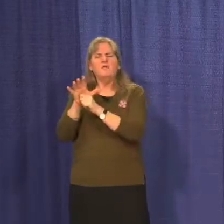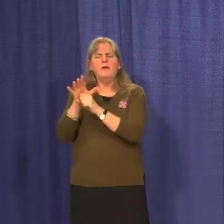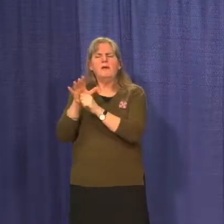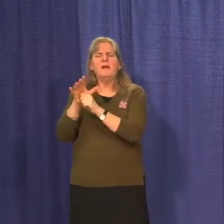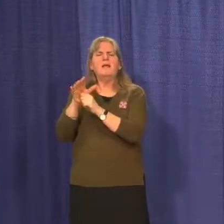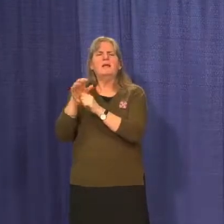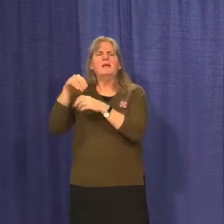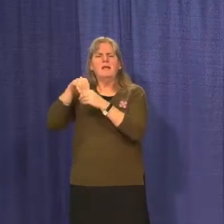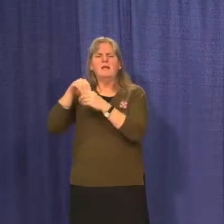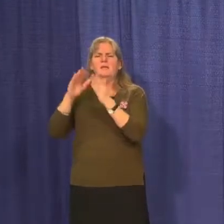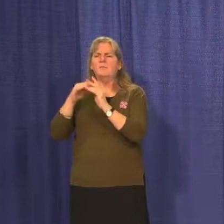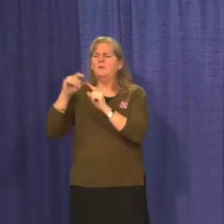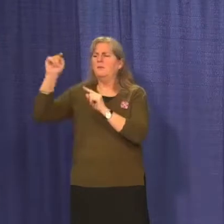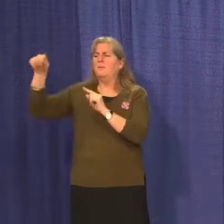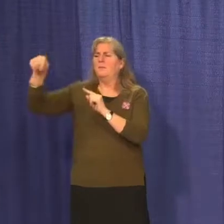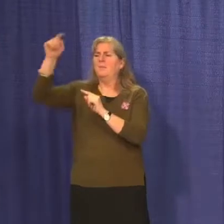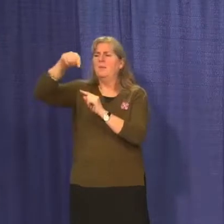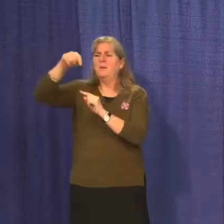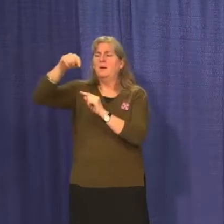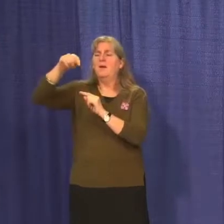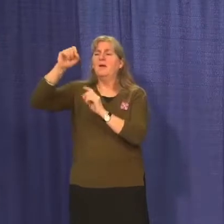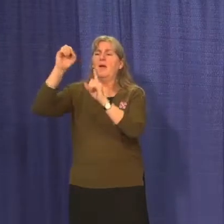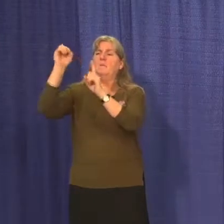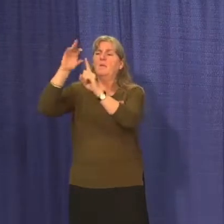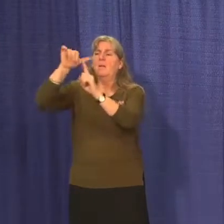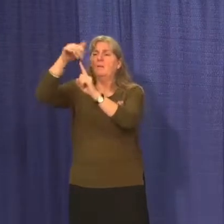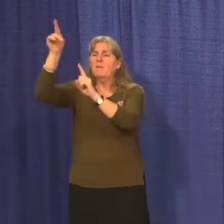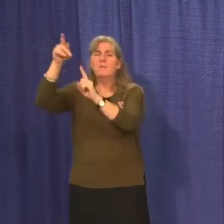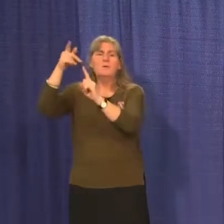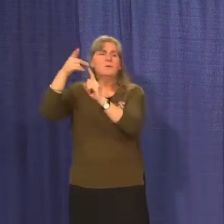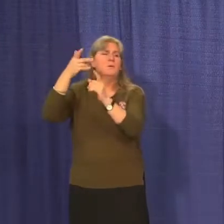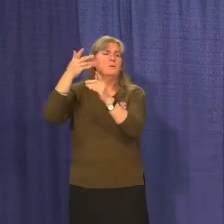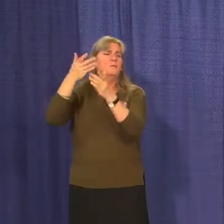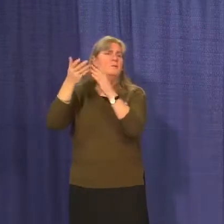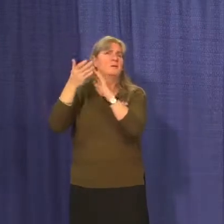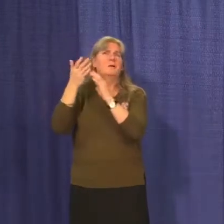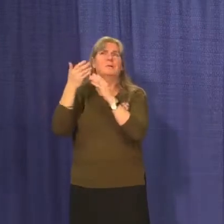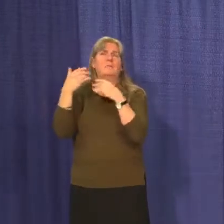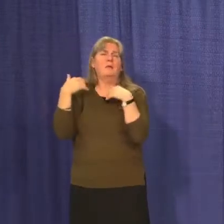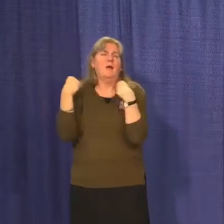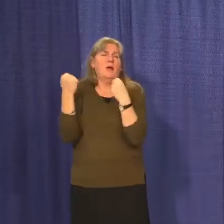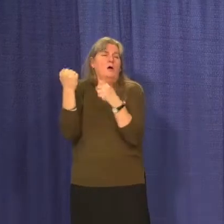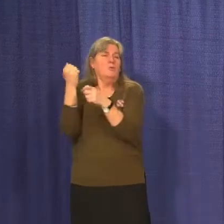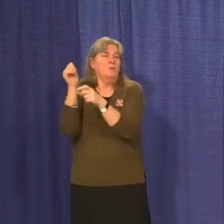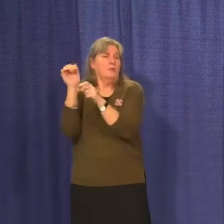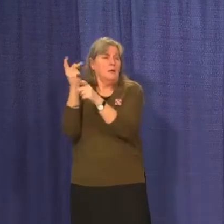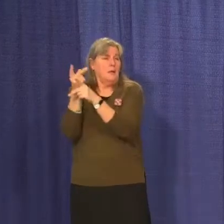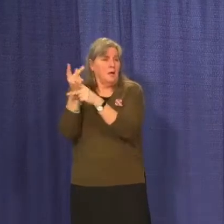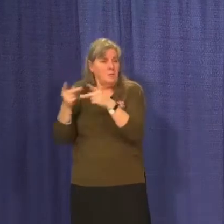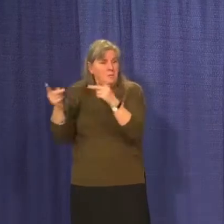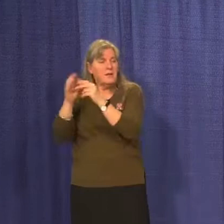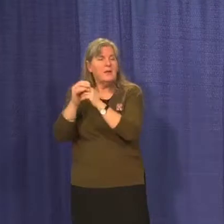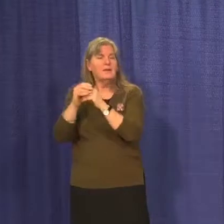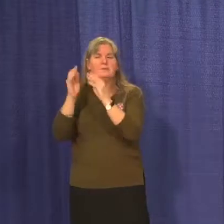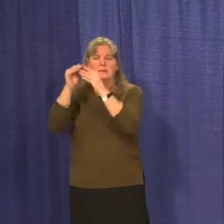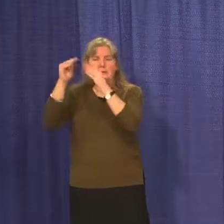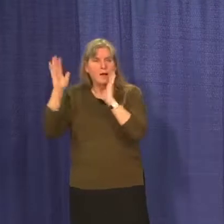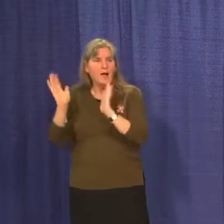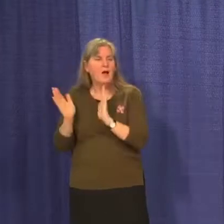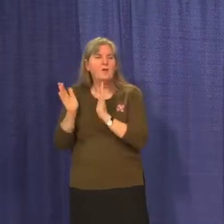for, did contact occur, whether that is in the healthcare setting, within a family or household, within a public